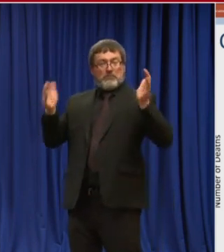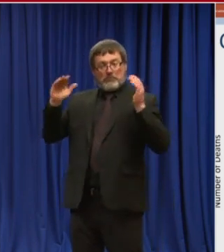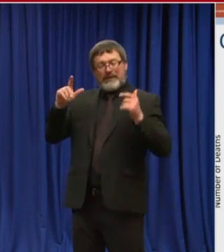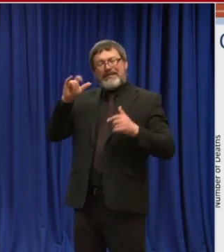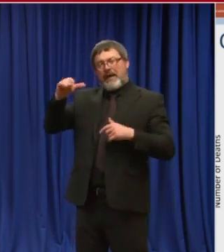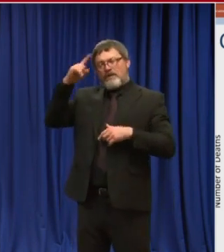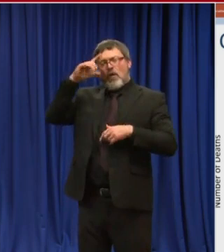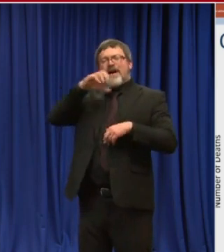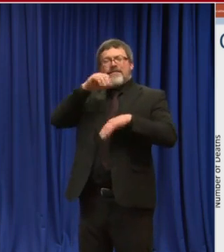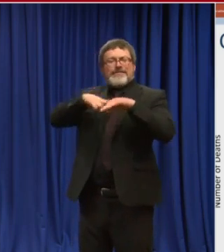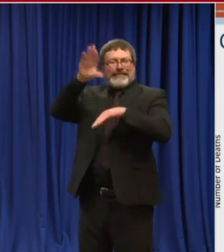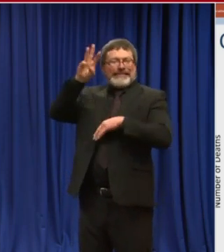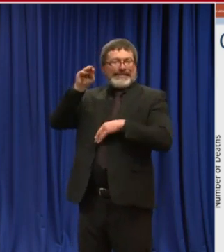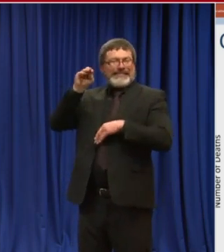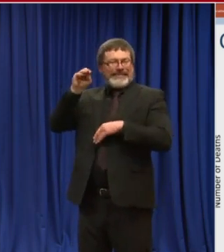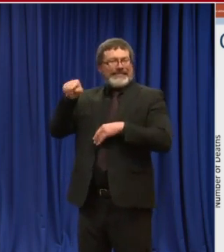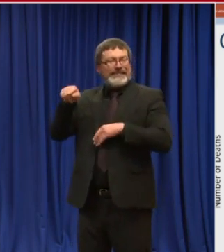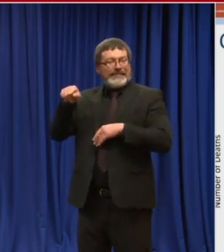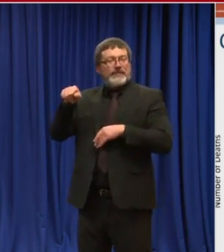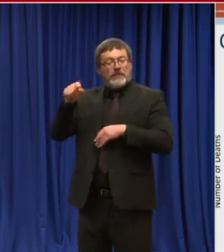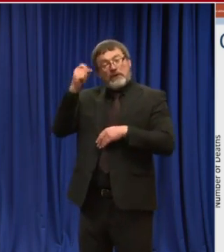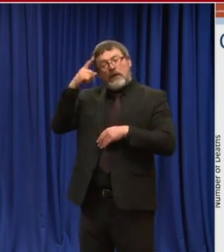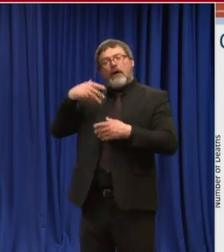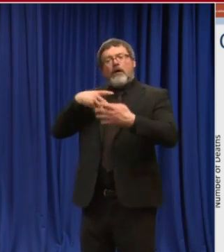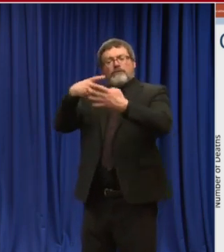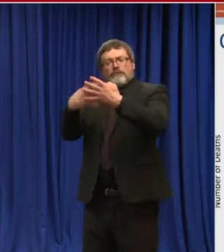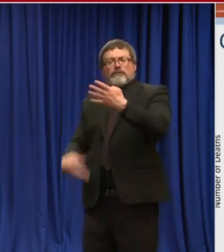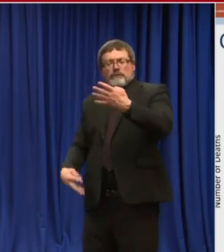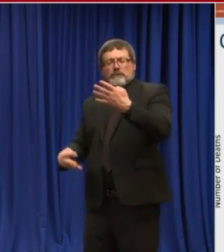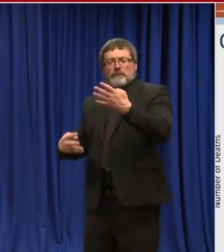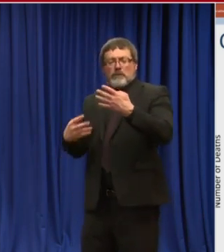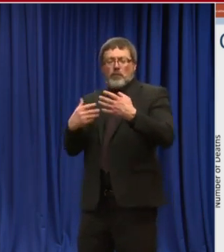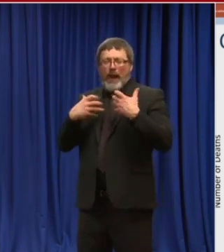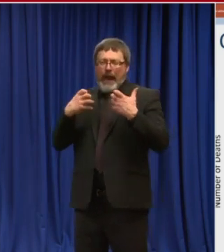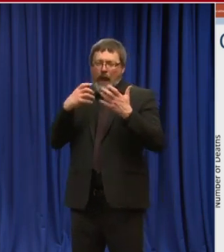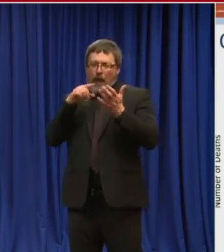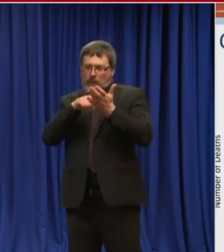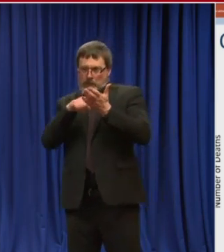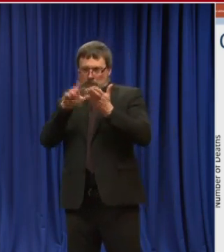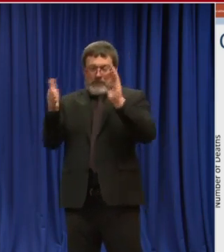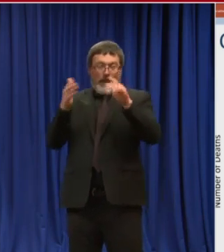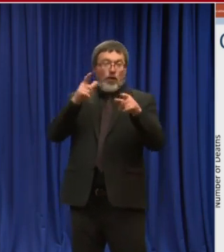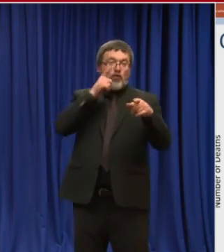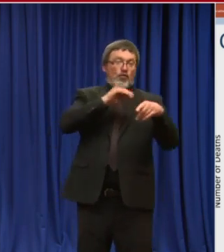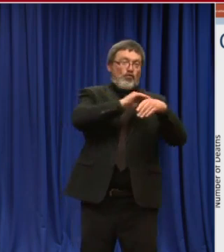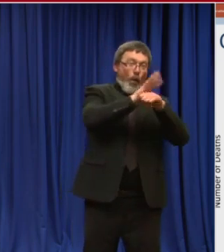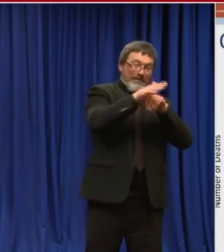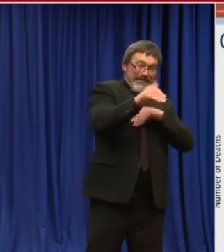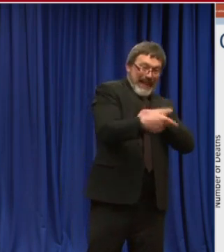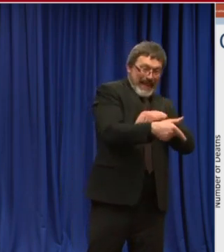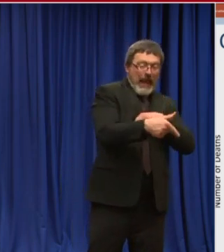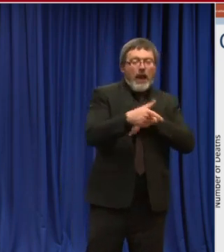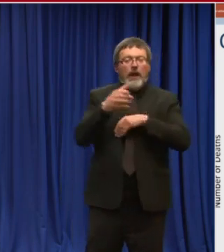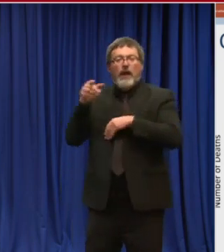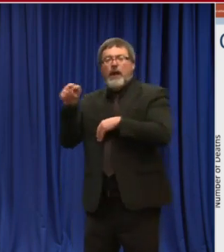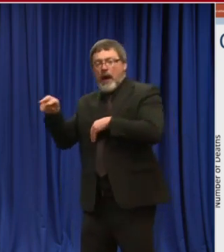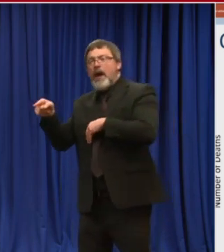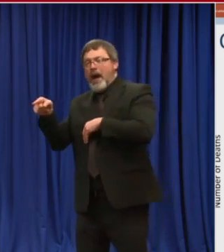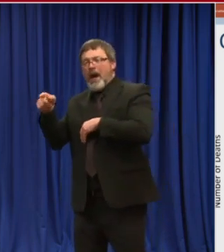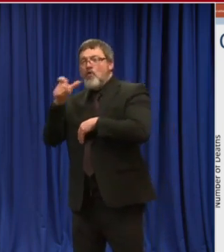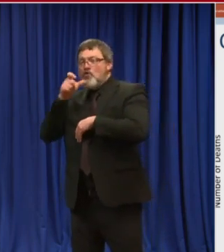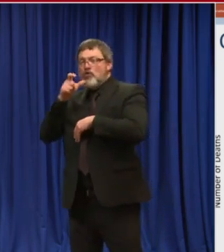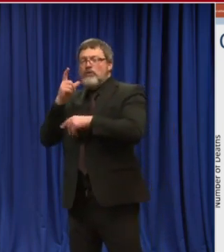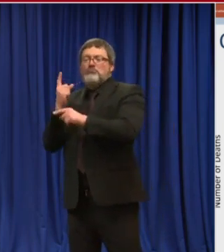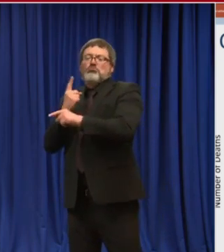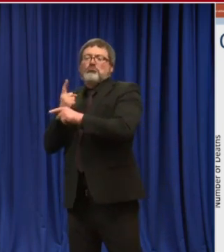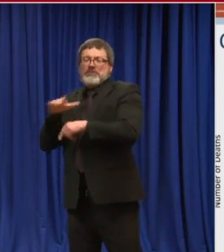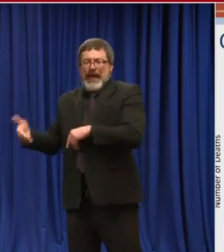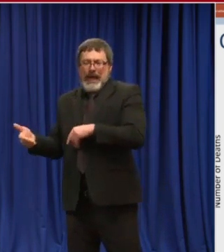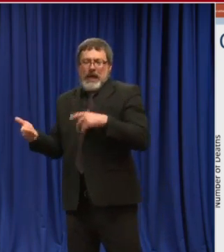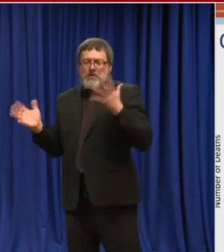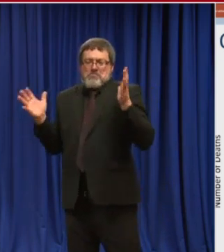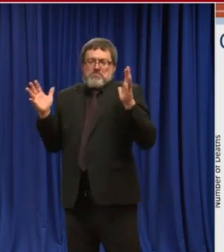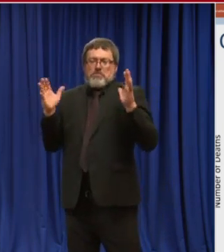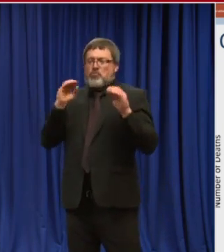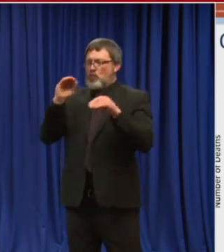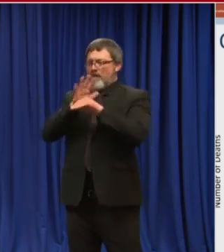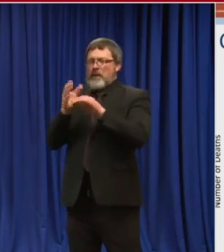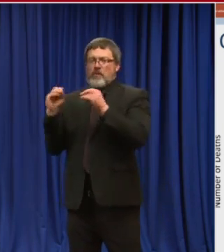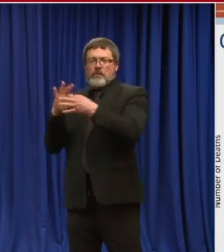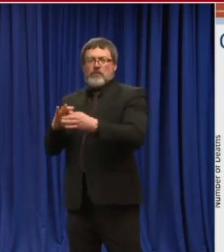HAVE BEEN OVER THE AGE OF 60 AND OR HAD UNDERLYING HEALTH HOW MANY OF THOSE DID NOT HAVE UNDERLYING HEALTH AND WERE UNDER SIX CONTENT.